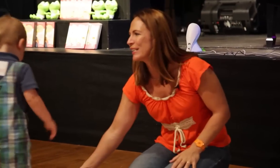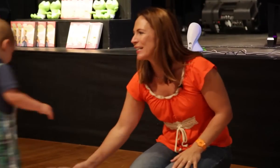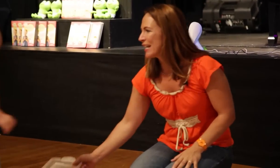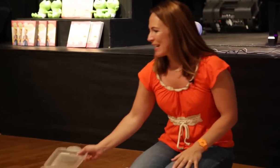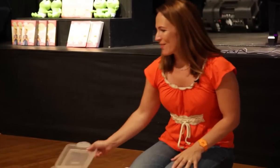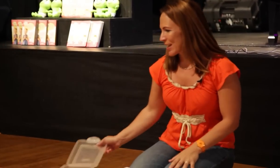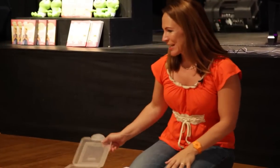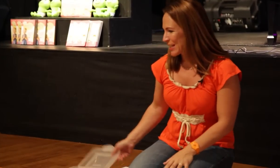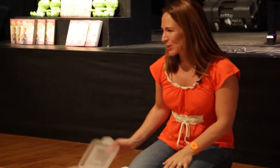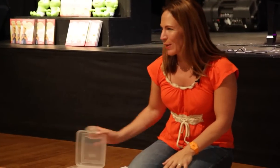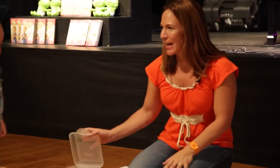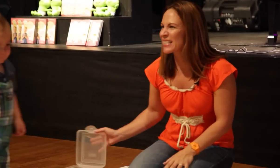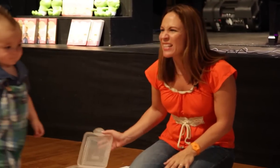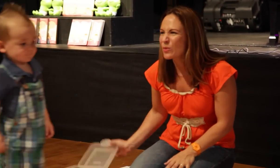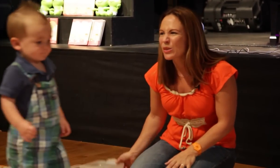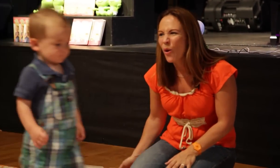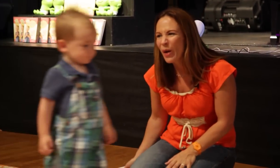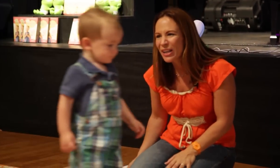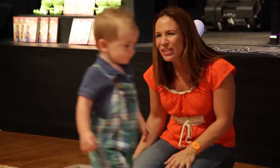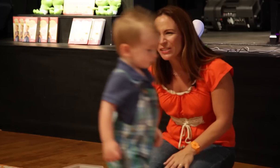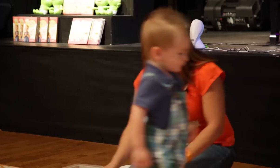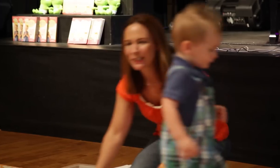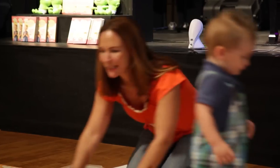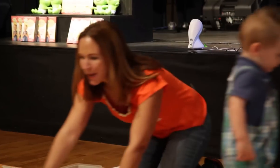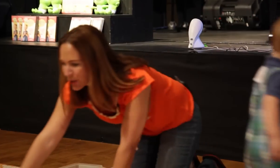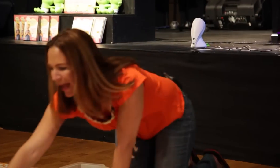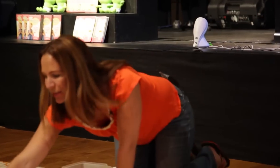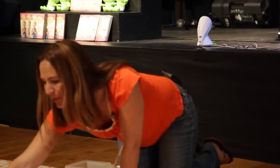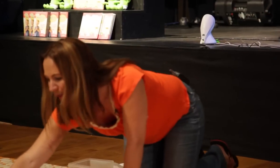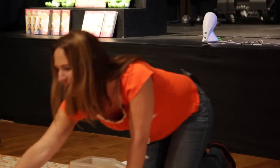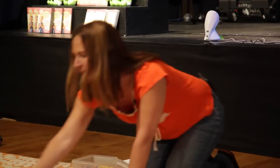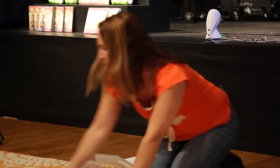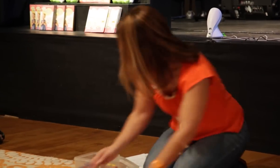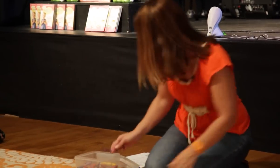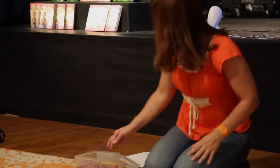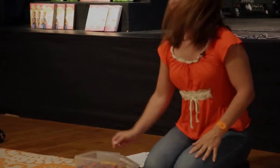and if they need their space -- thank you so much. Thanks for cleaning up Shad. So nice.